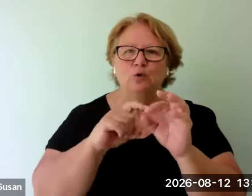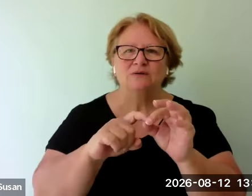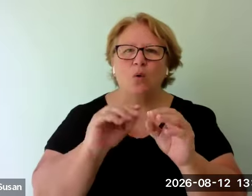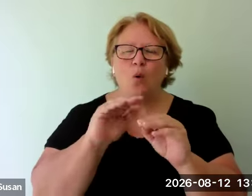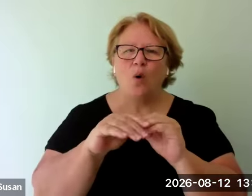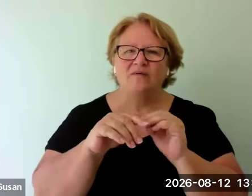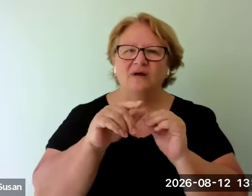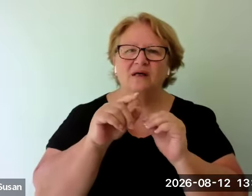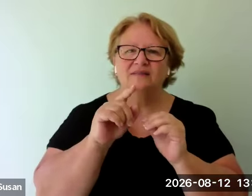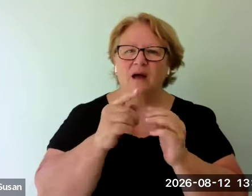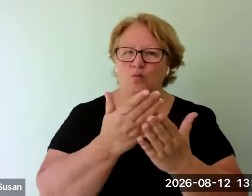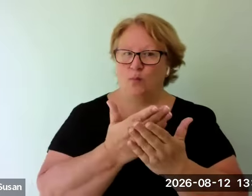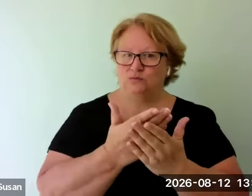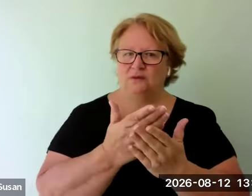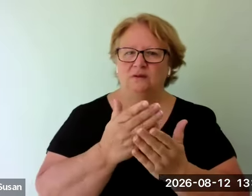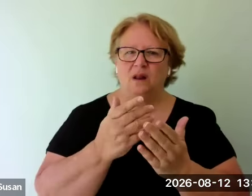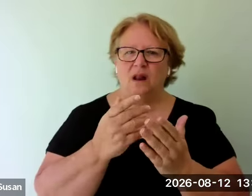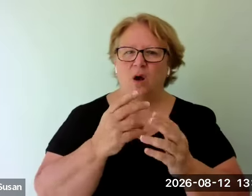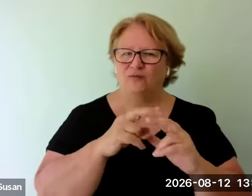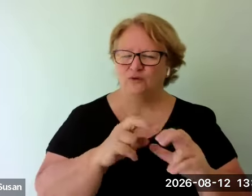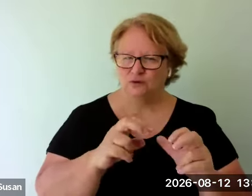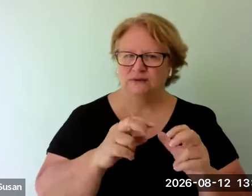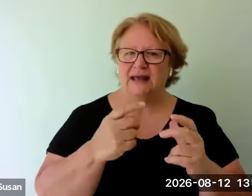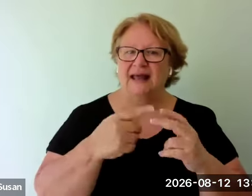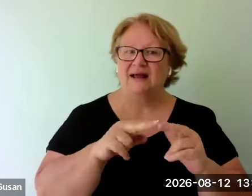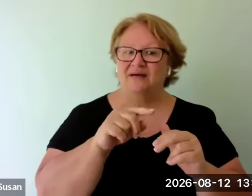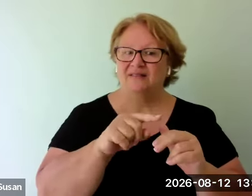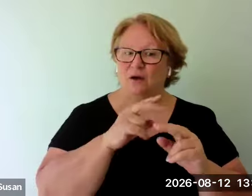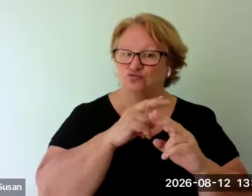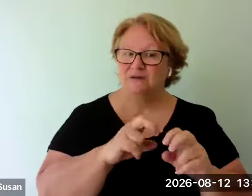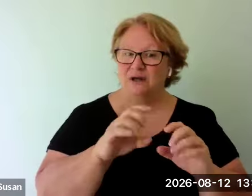considerations. SUE: Sue speaking. Thank you, Catherine